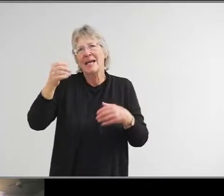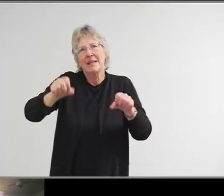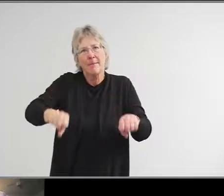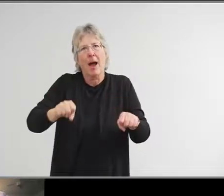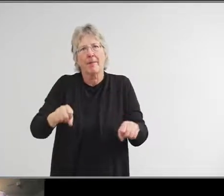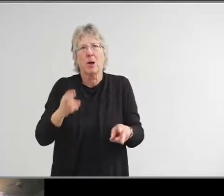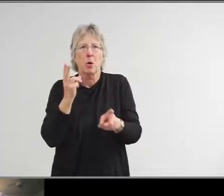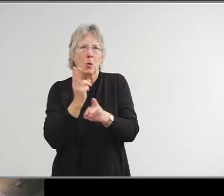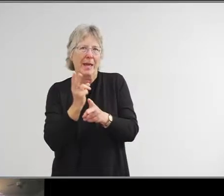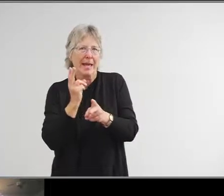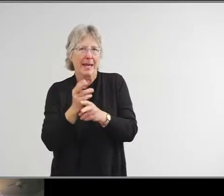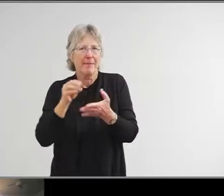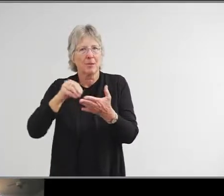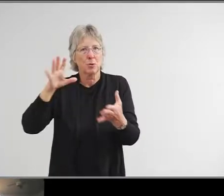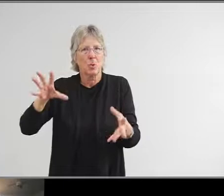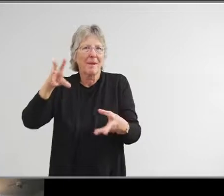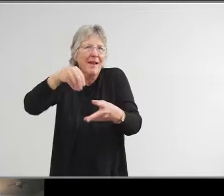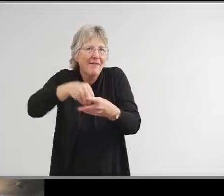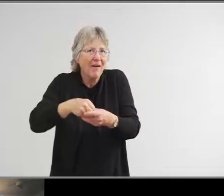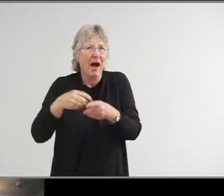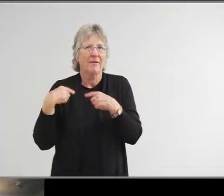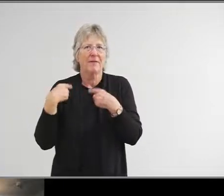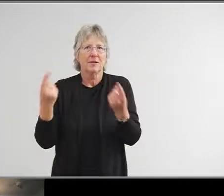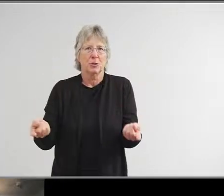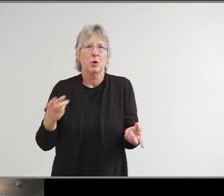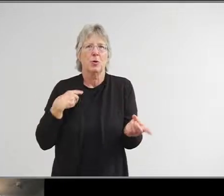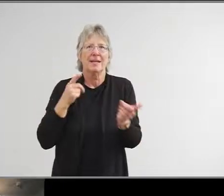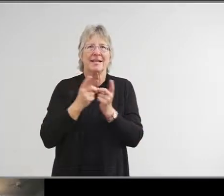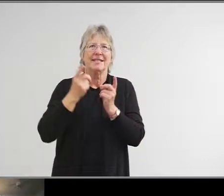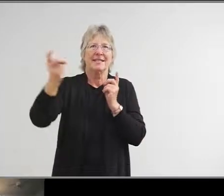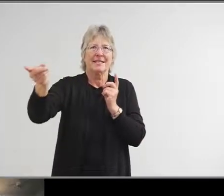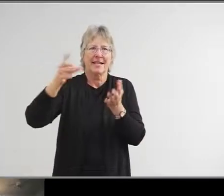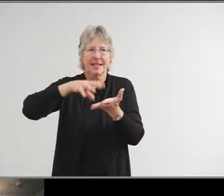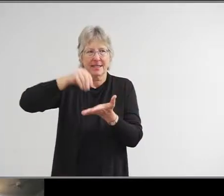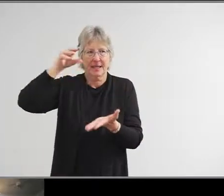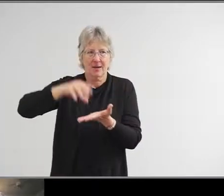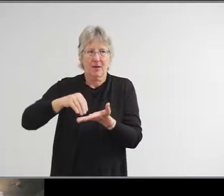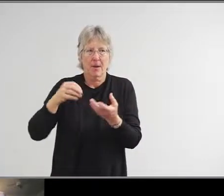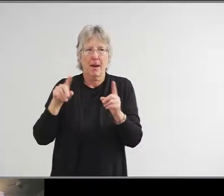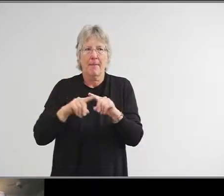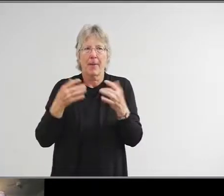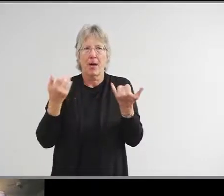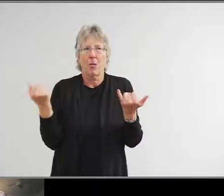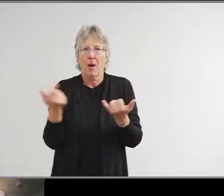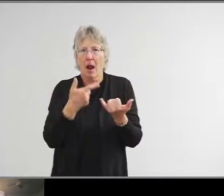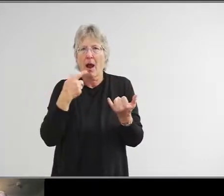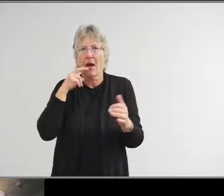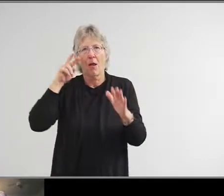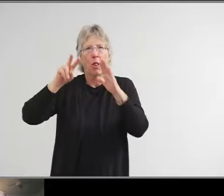during distance learning. And we are looking forward to the day that we can return to campus.